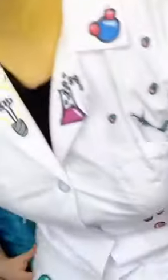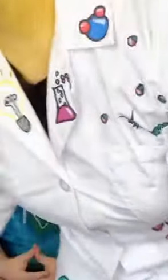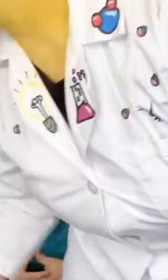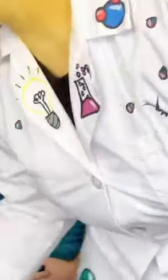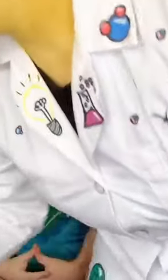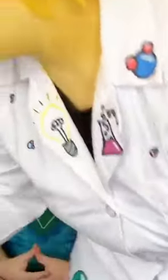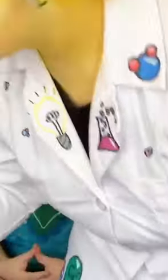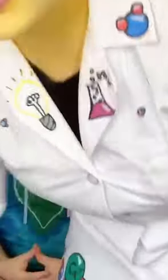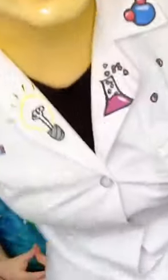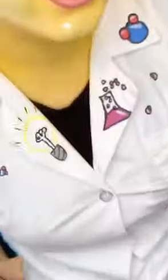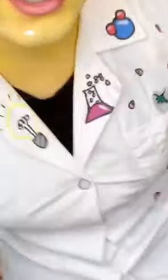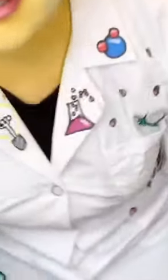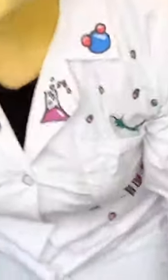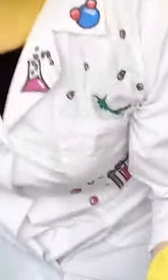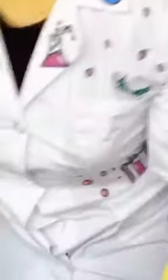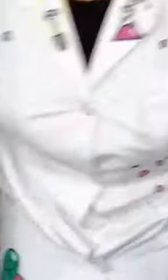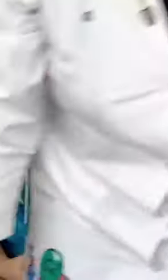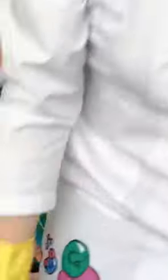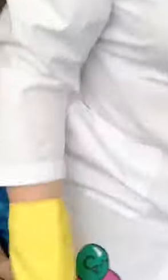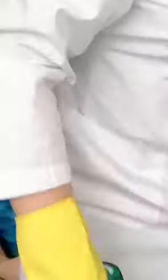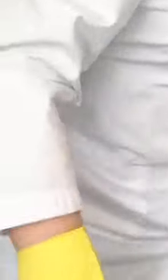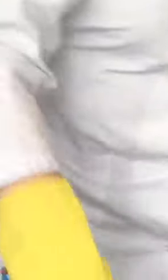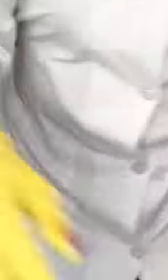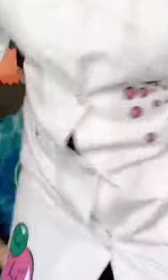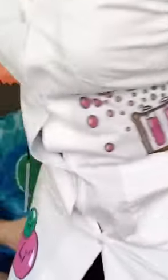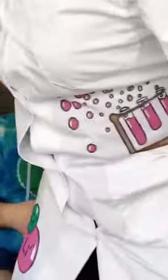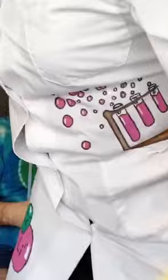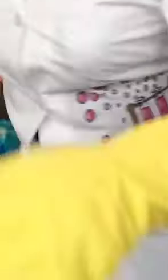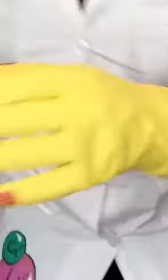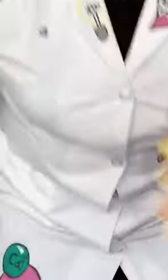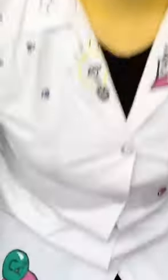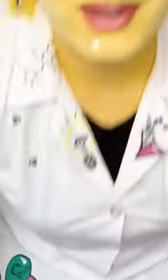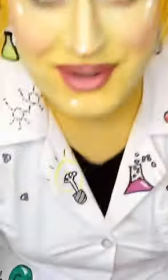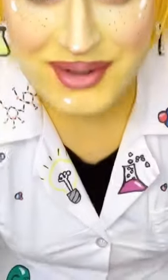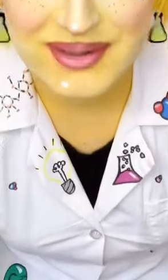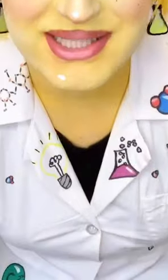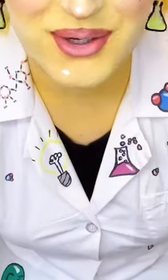about this. I'm dancing around, okay. Let's go to